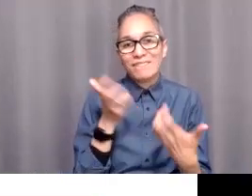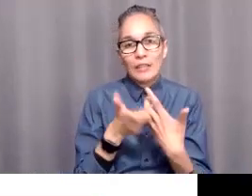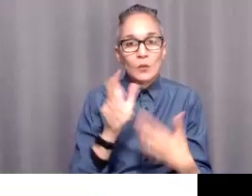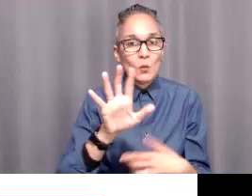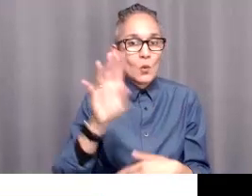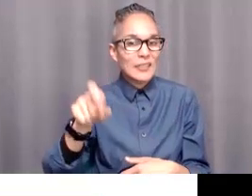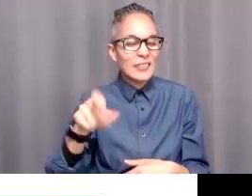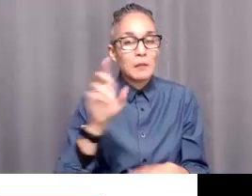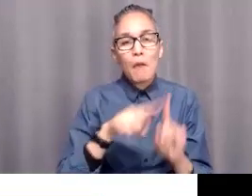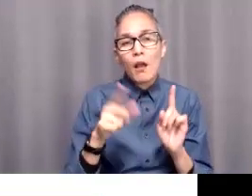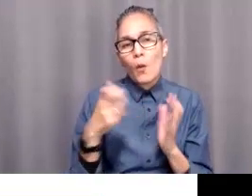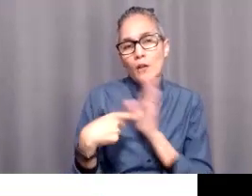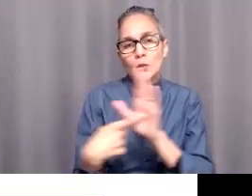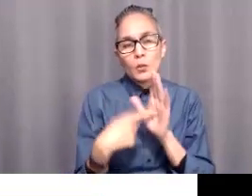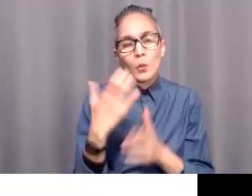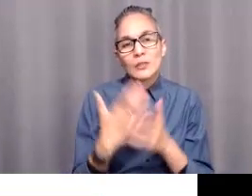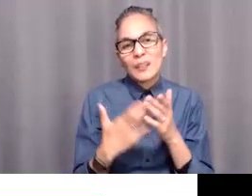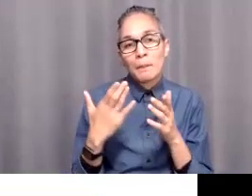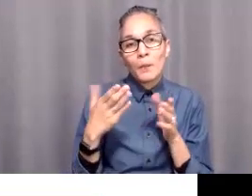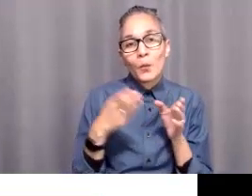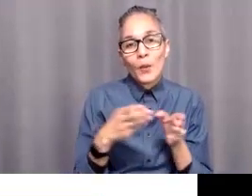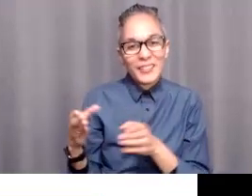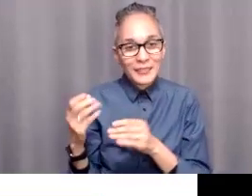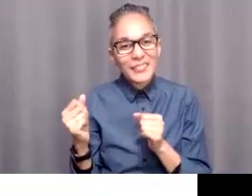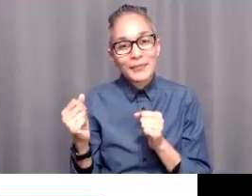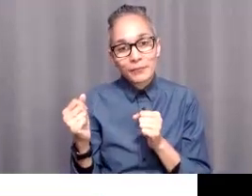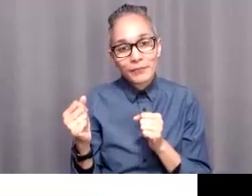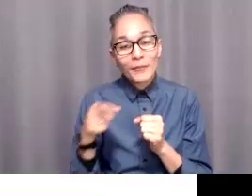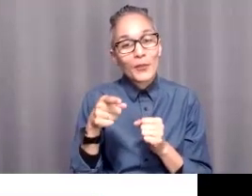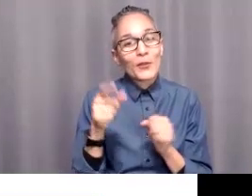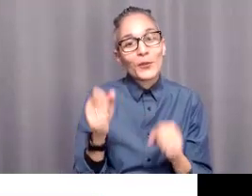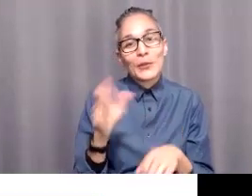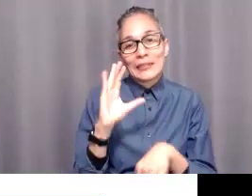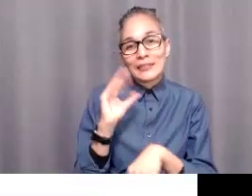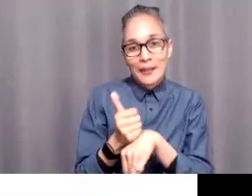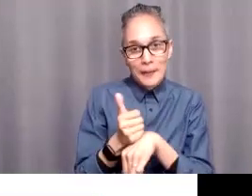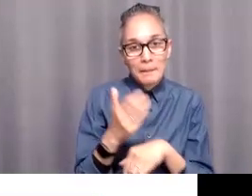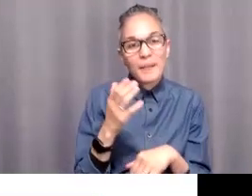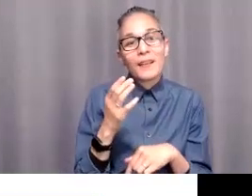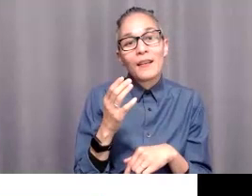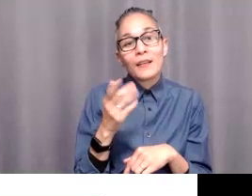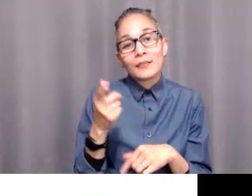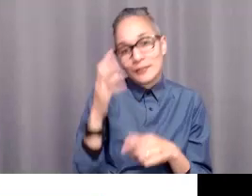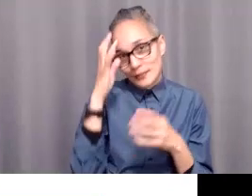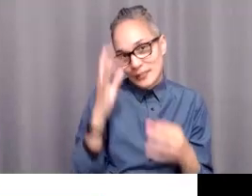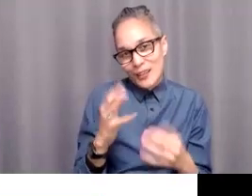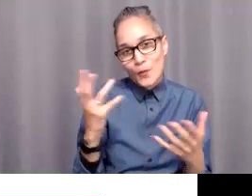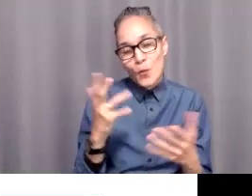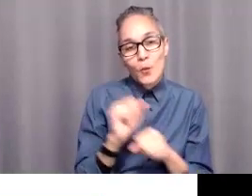But I'm just going to show you a couple different ways that you can set this up, and you can decide which one works best for you.